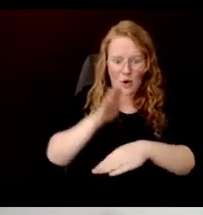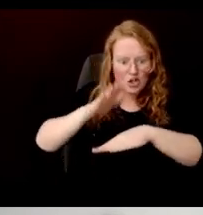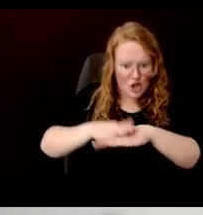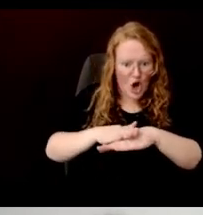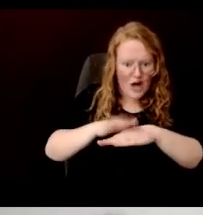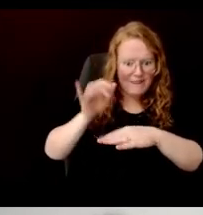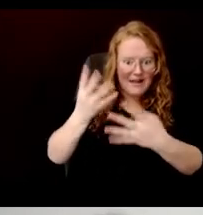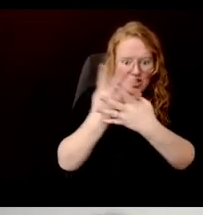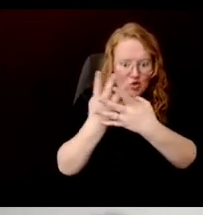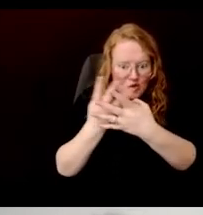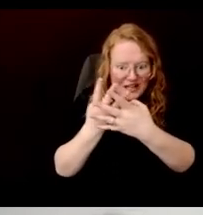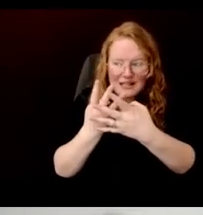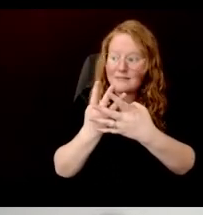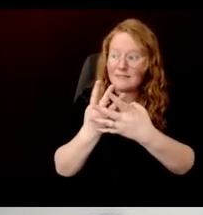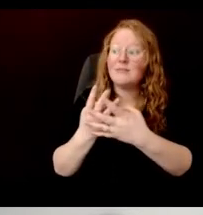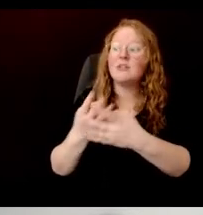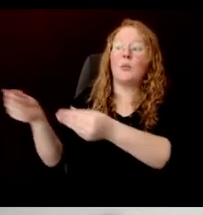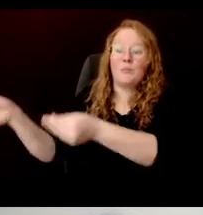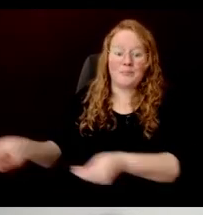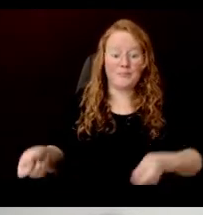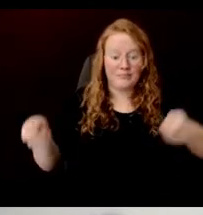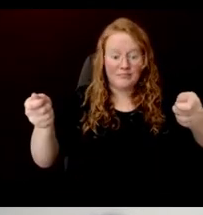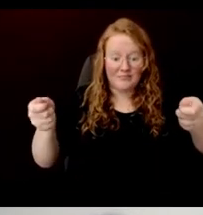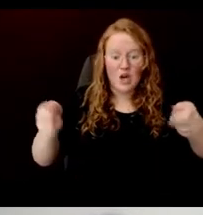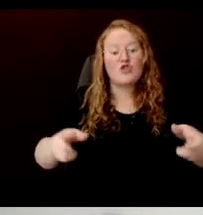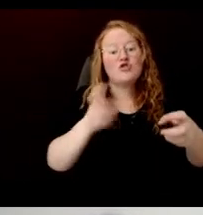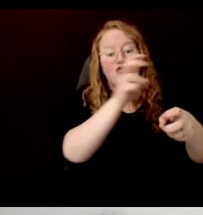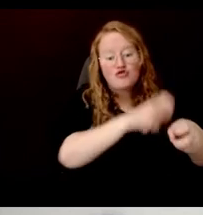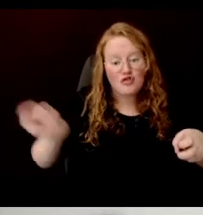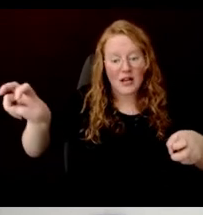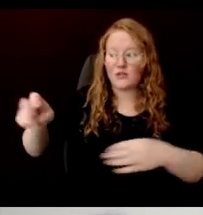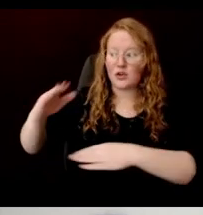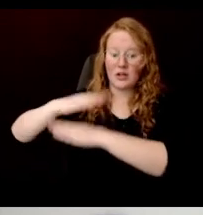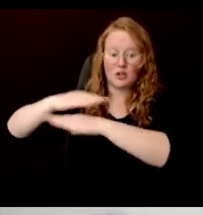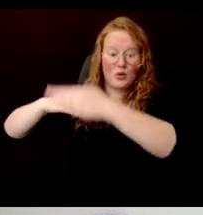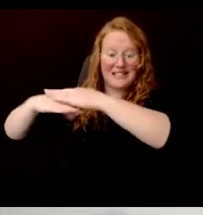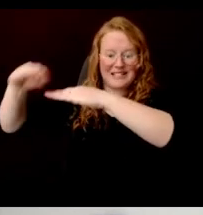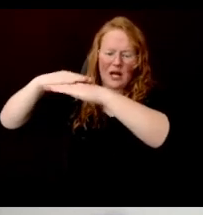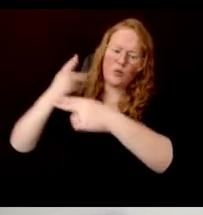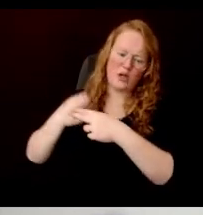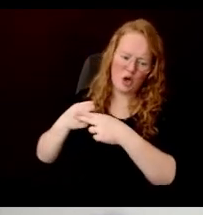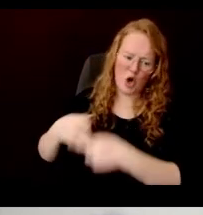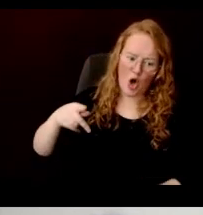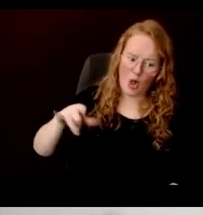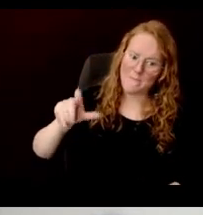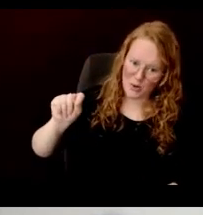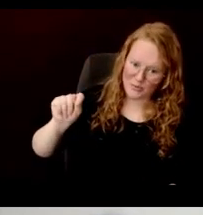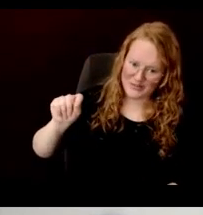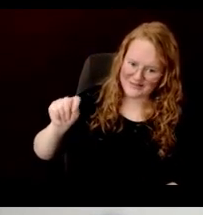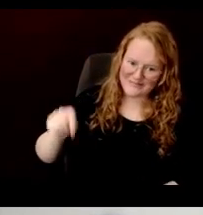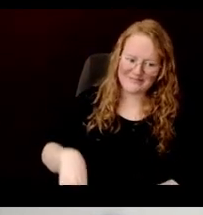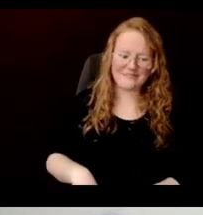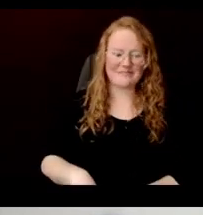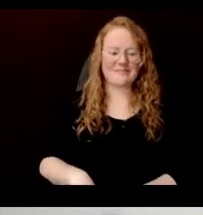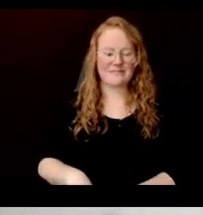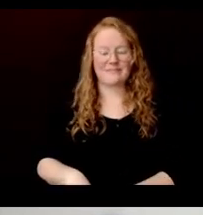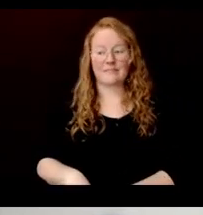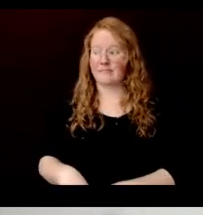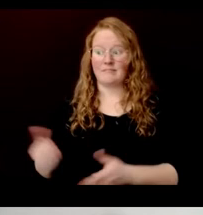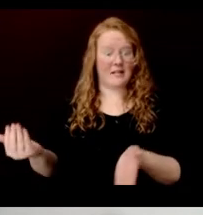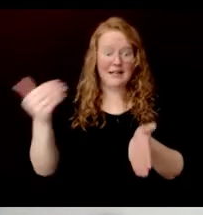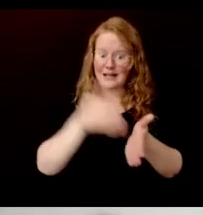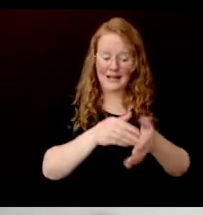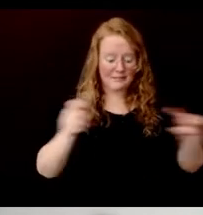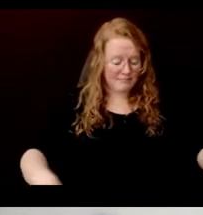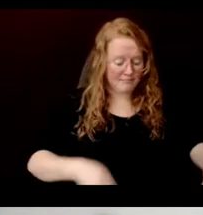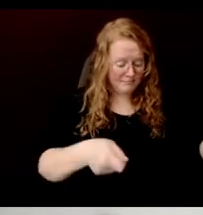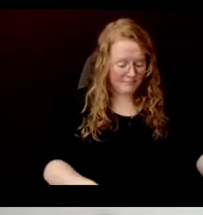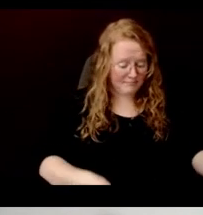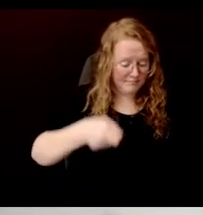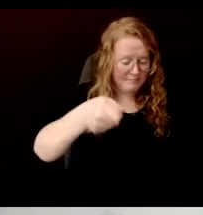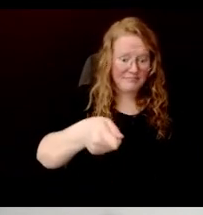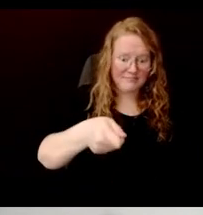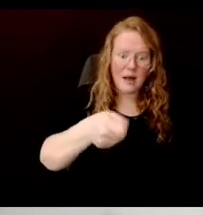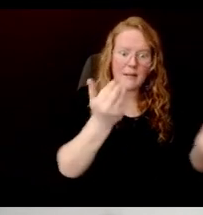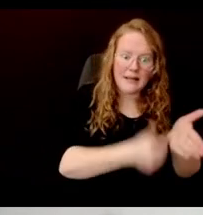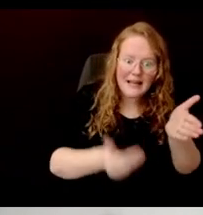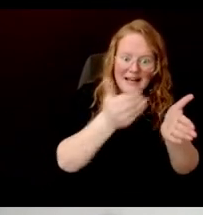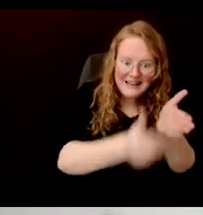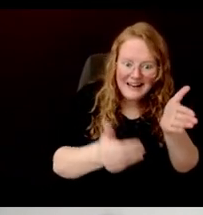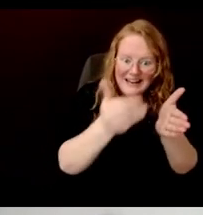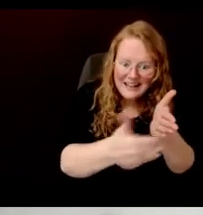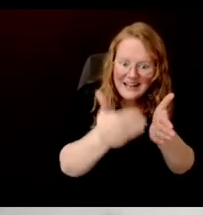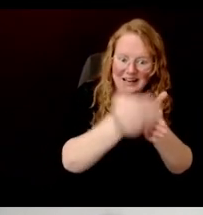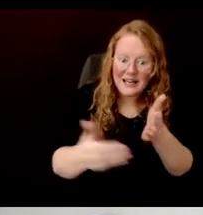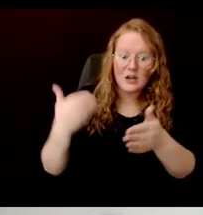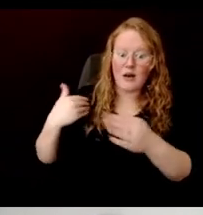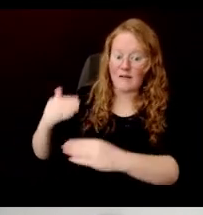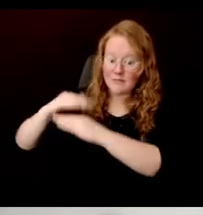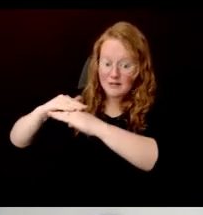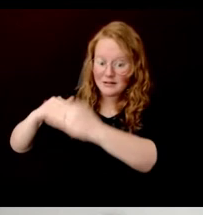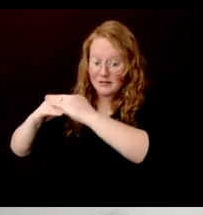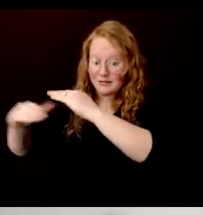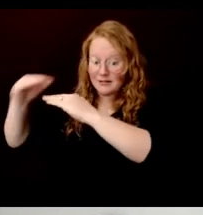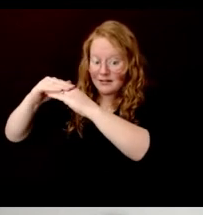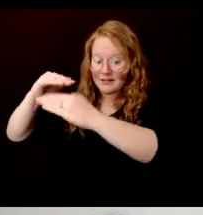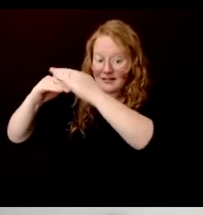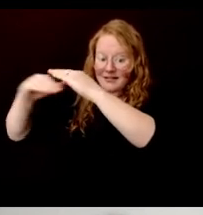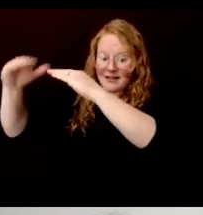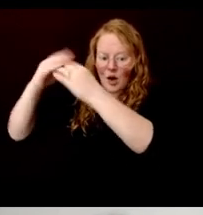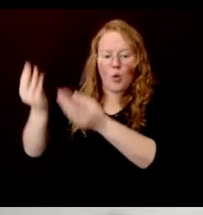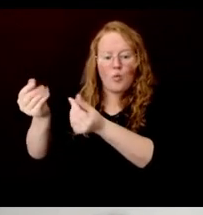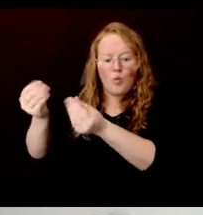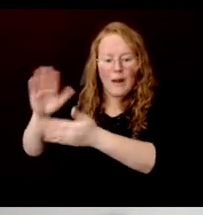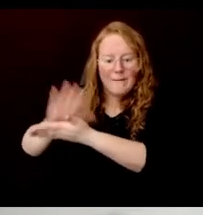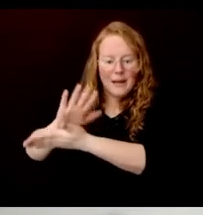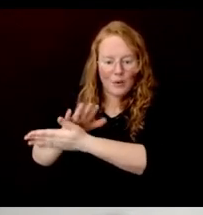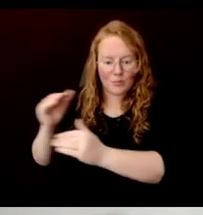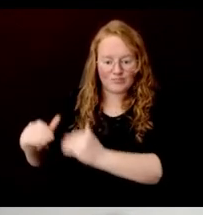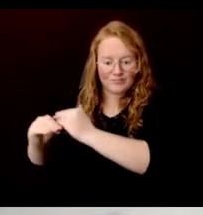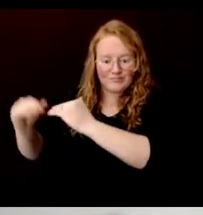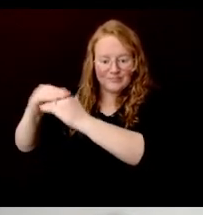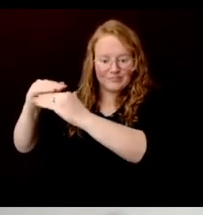She transfers that wet paper on to a stack, or what we call a post in paper making, and repeats the process hundreds of times to obtain a tall stack of wet paper.